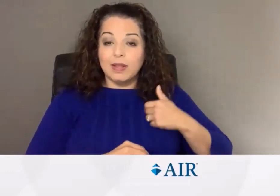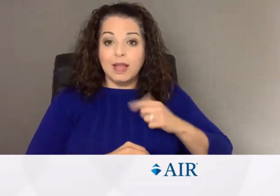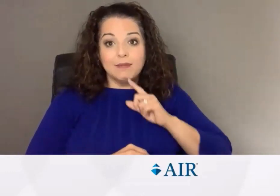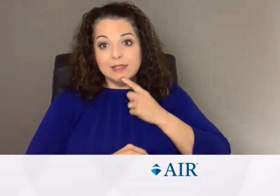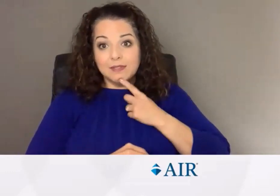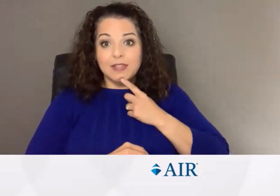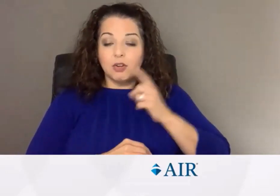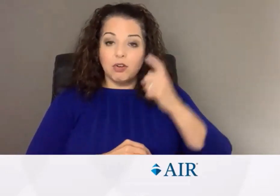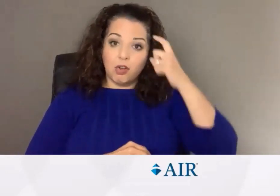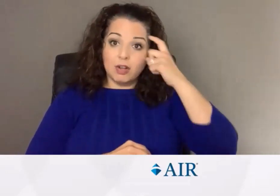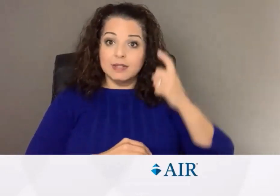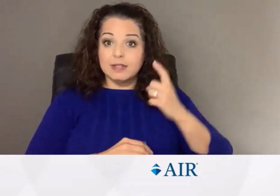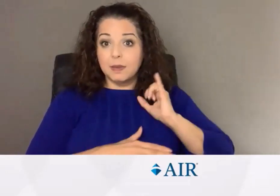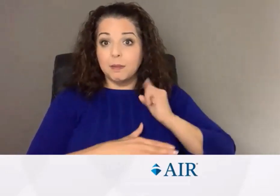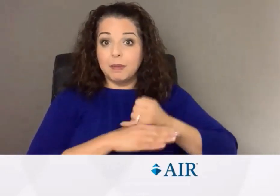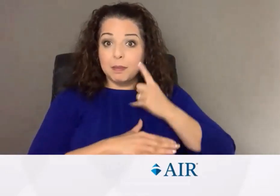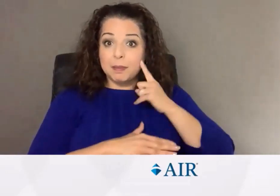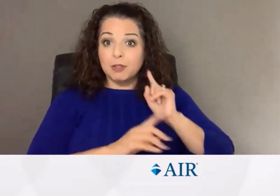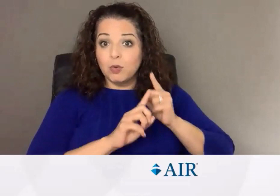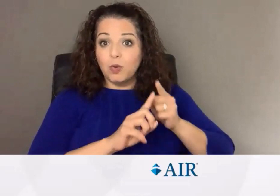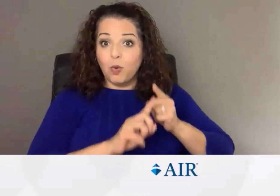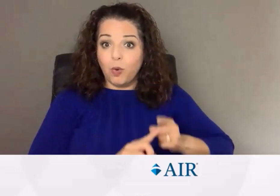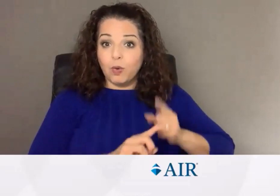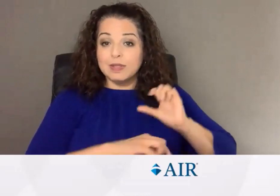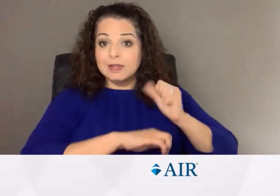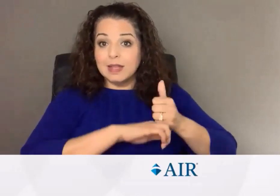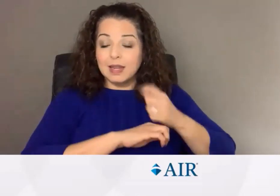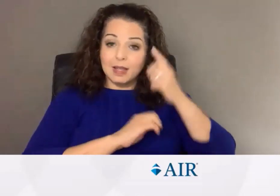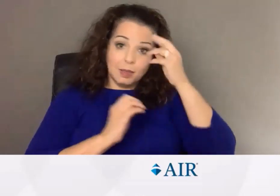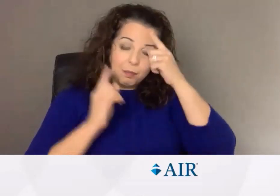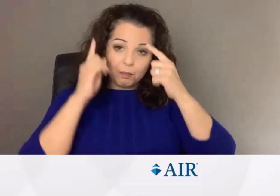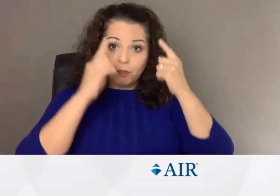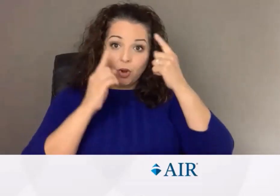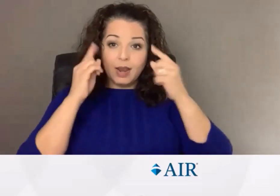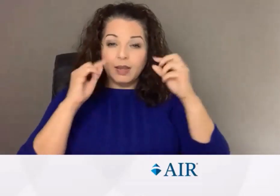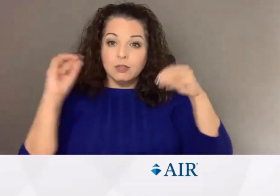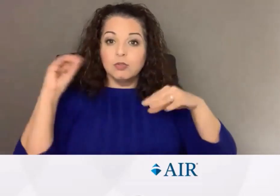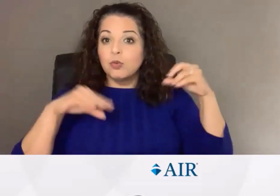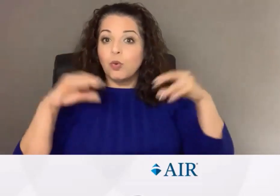because the goal setting and brainstorming are pretty critical to CAPABLE's success.